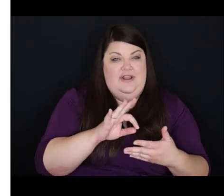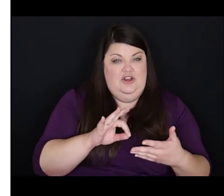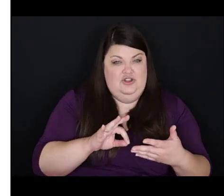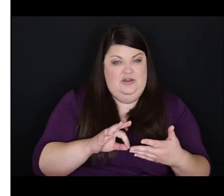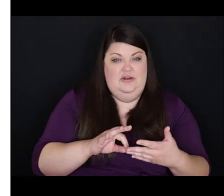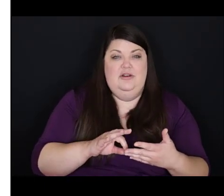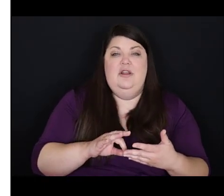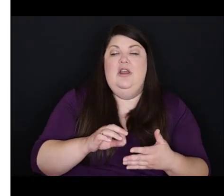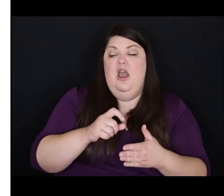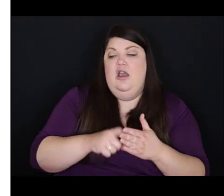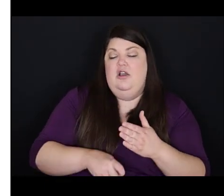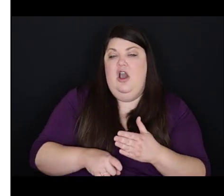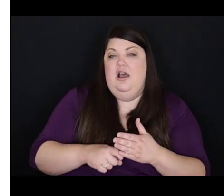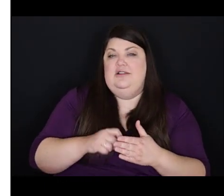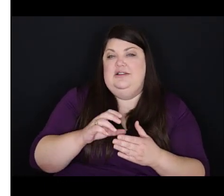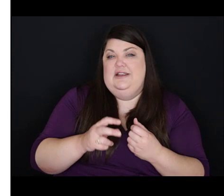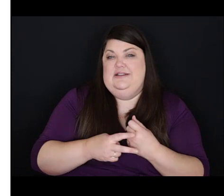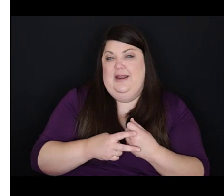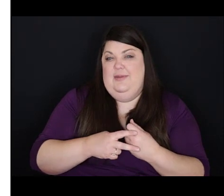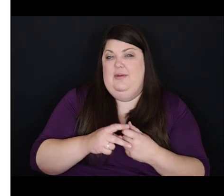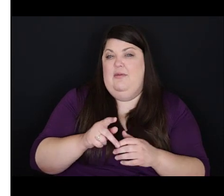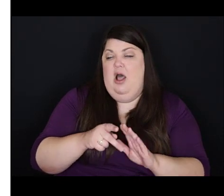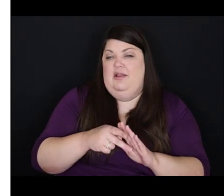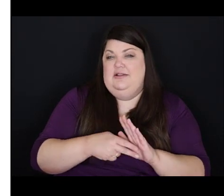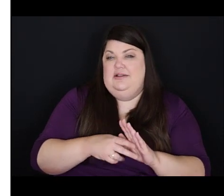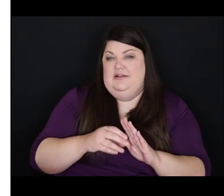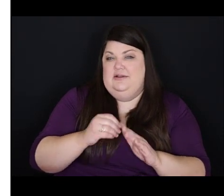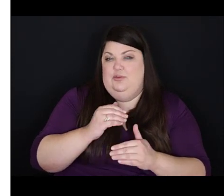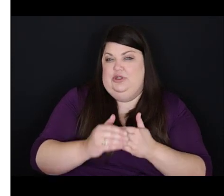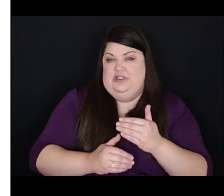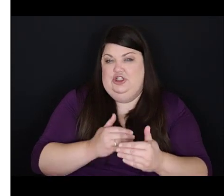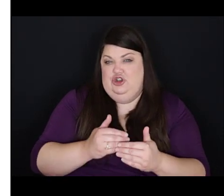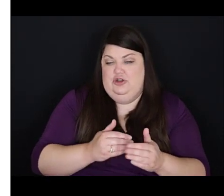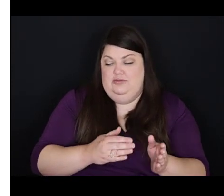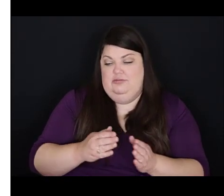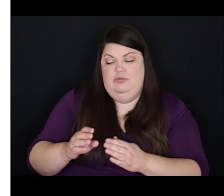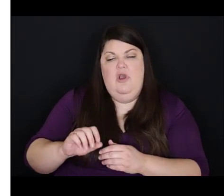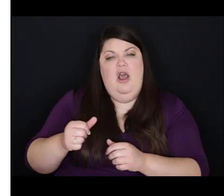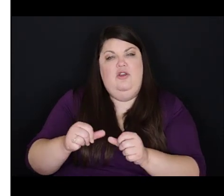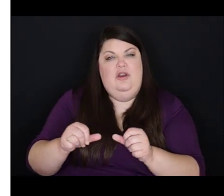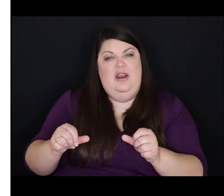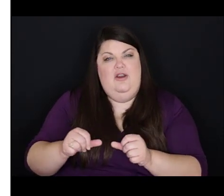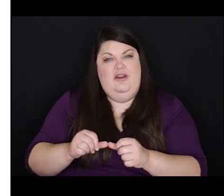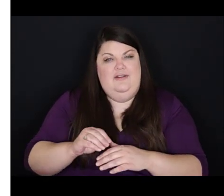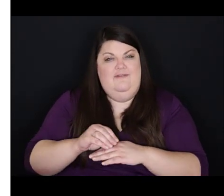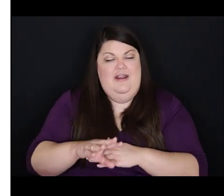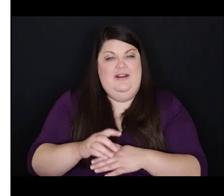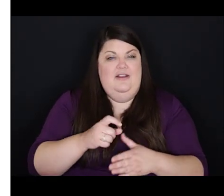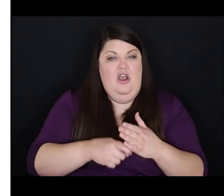policies and procedures, or additional areas affecting the cost or provisions of VR services.